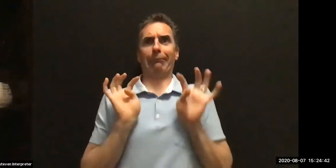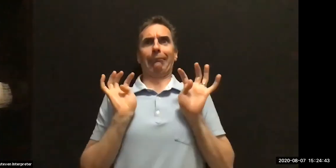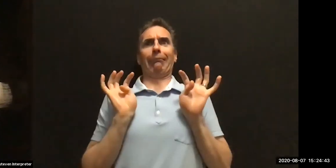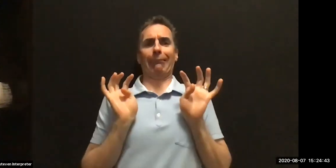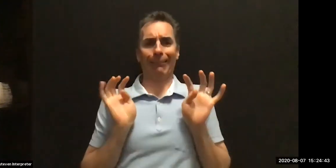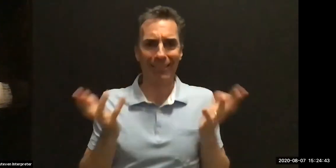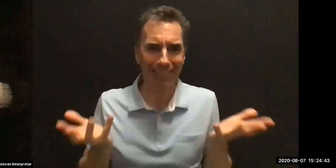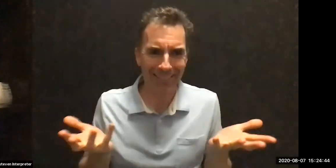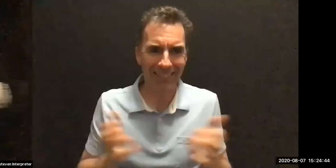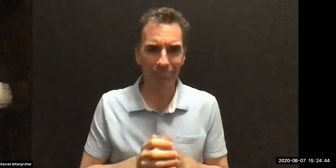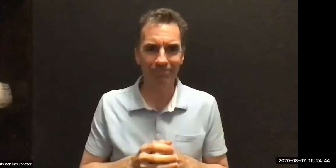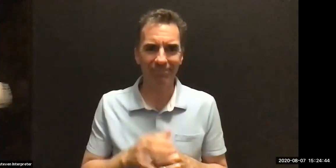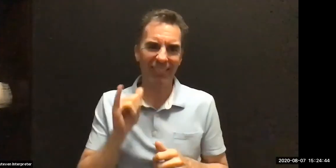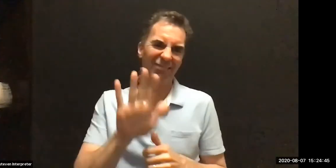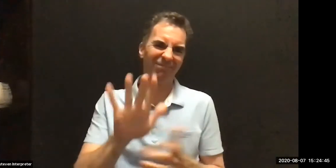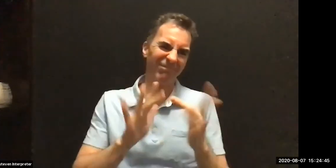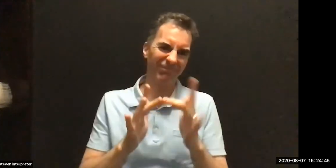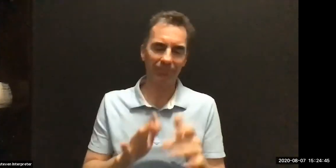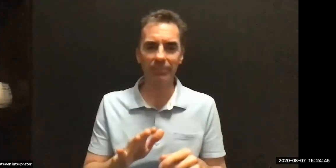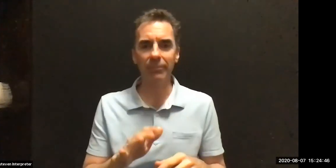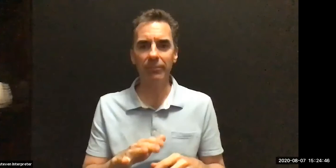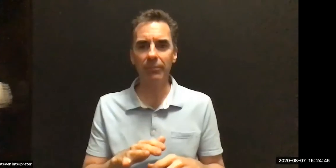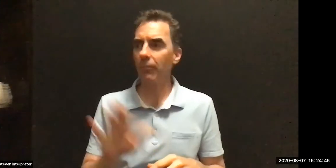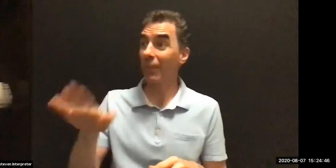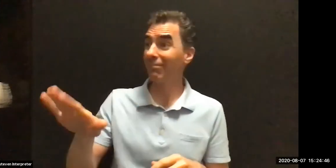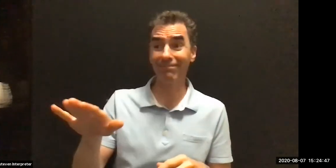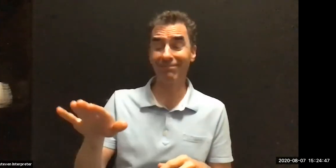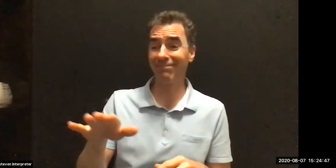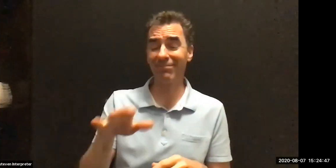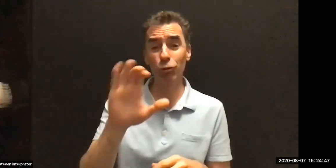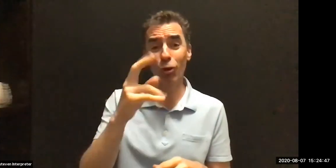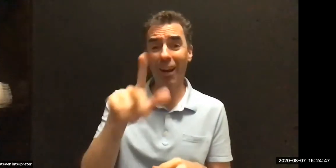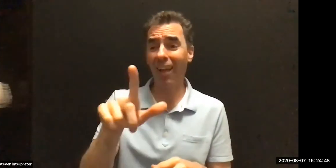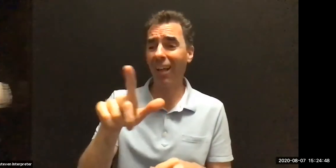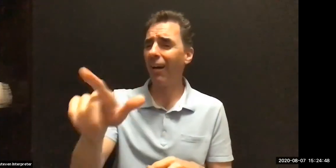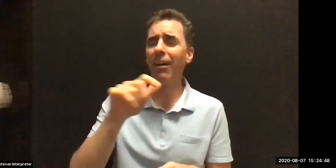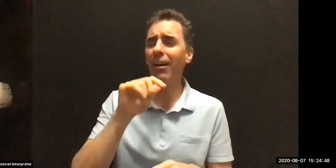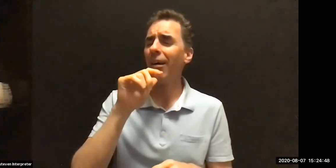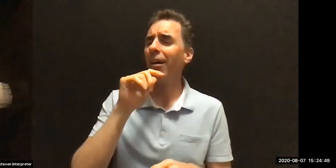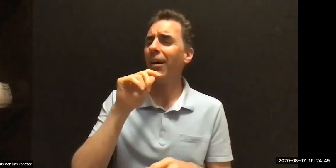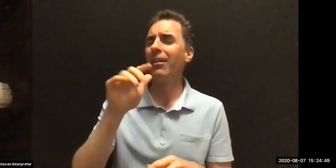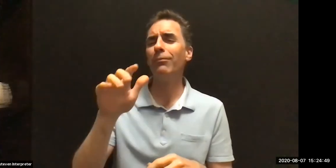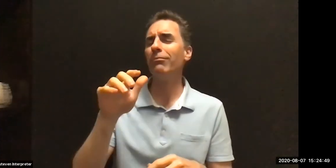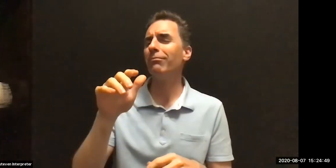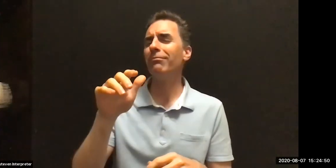Susi Nitzel: Anybody else we've been doing this since 8am sure now. Channelle Charest: So, Susi Nitzel: A little bit freaked out.